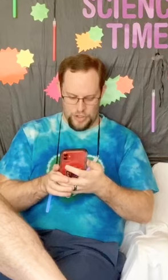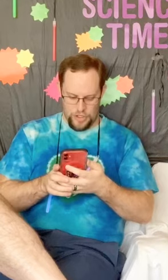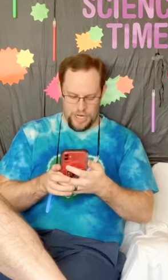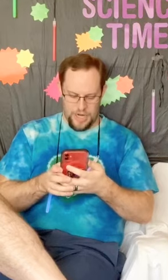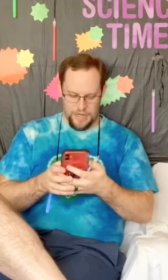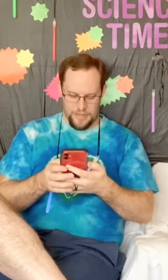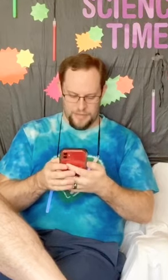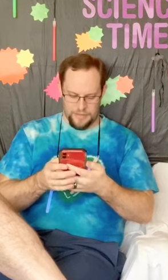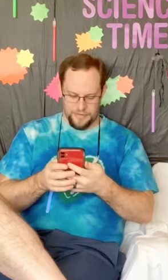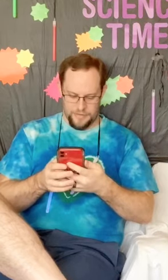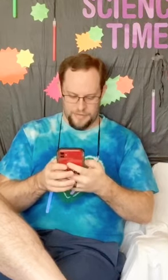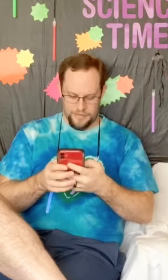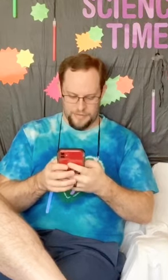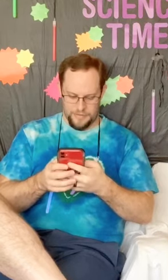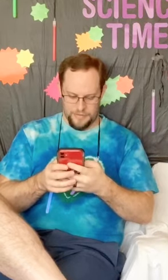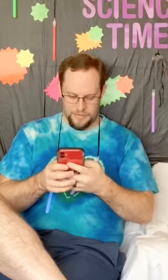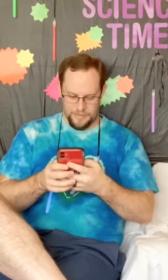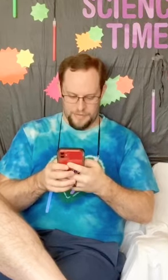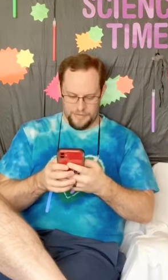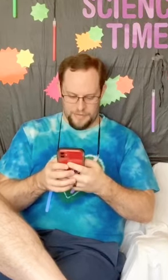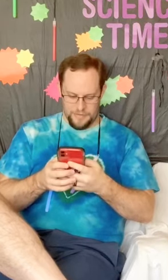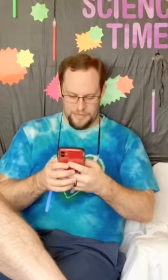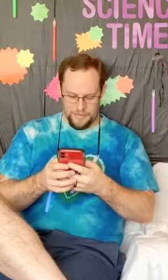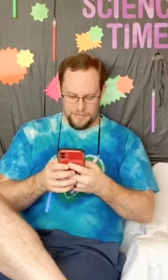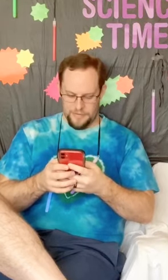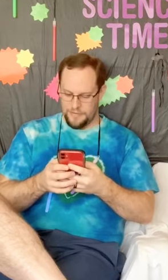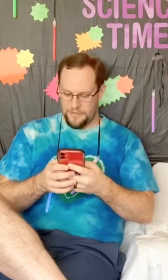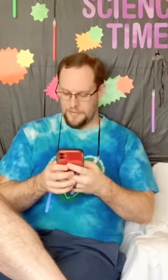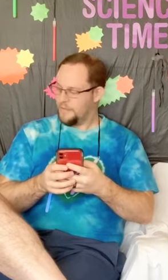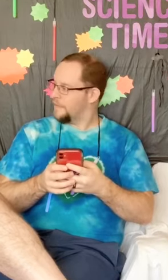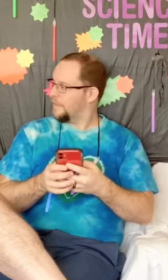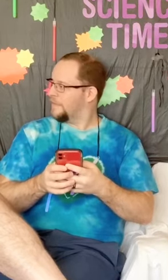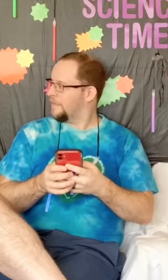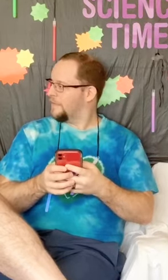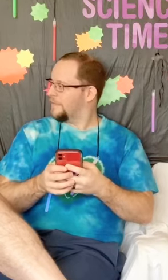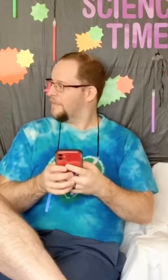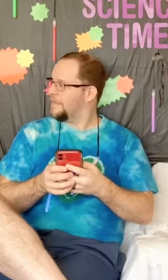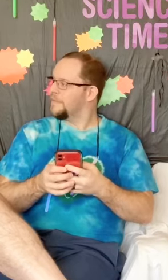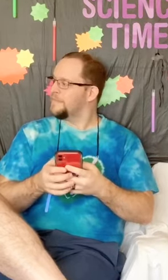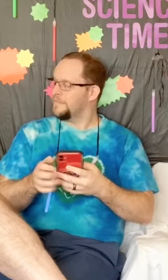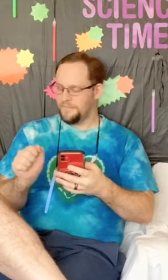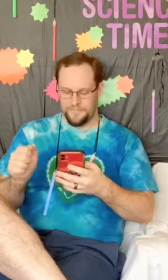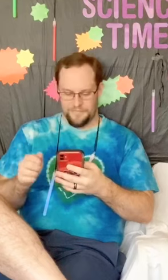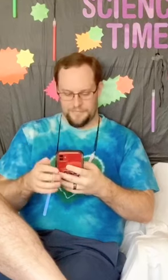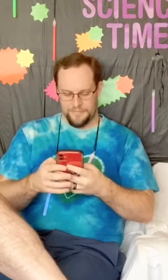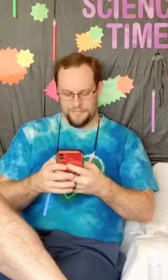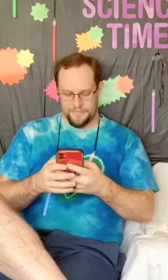Sure. Facebook. Okay. Here we go!